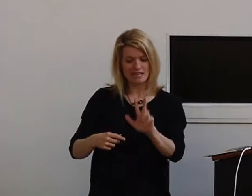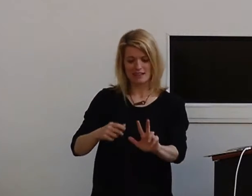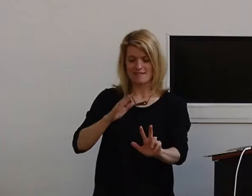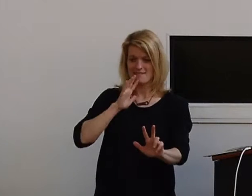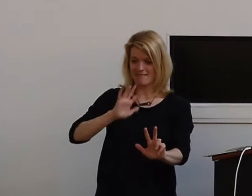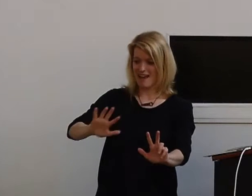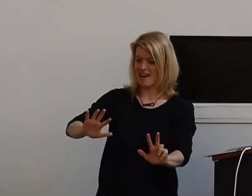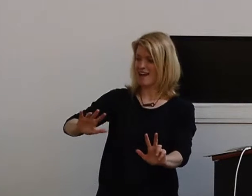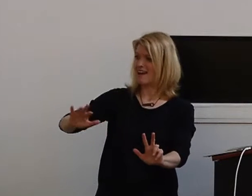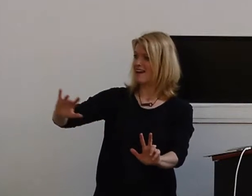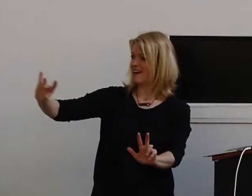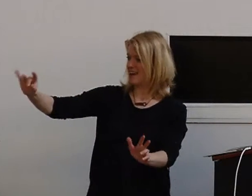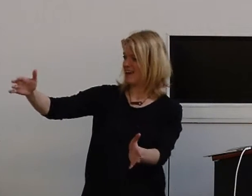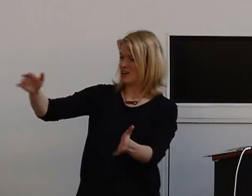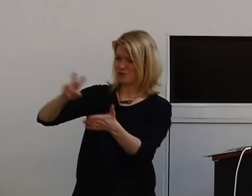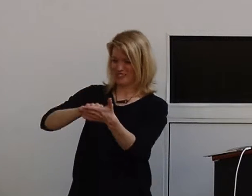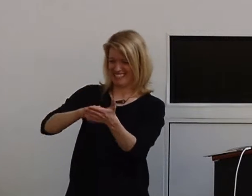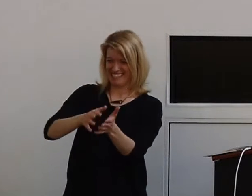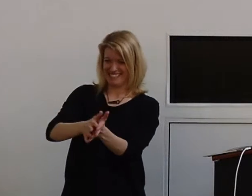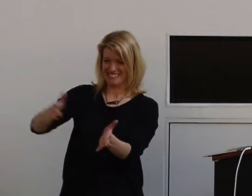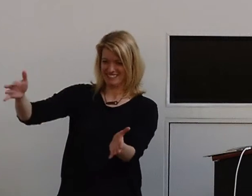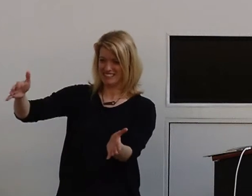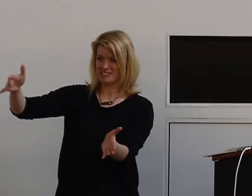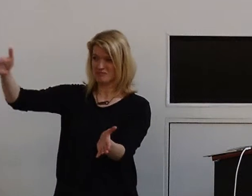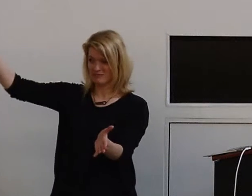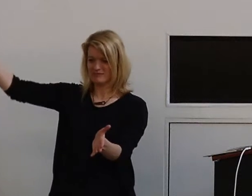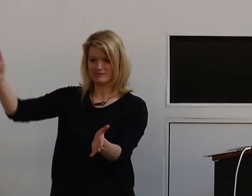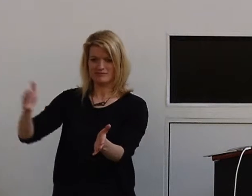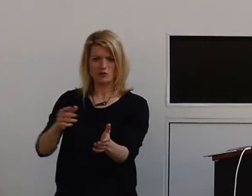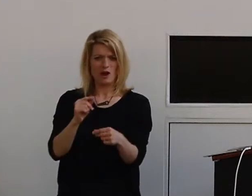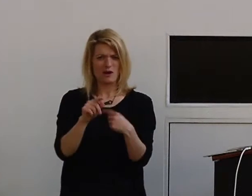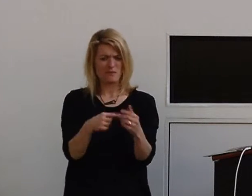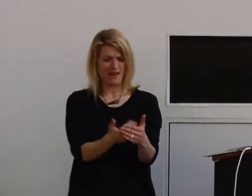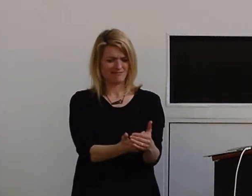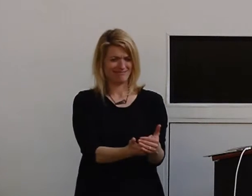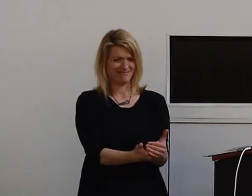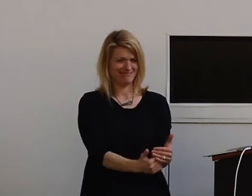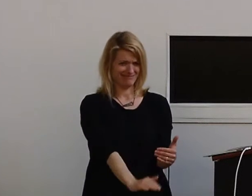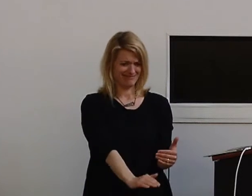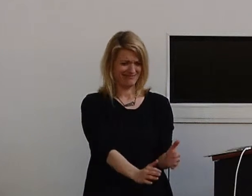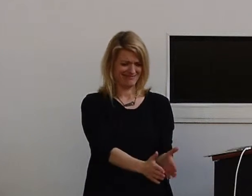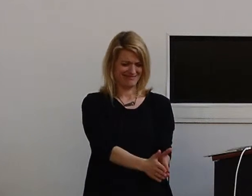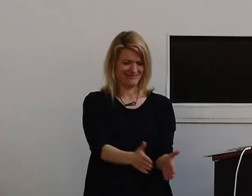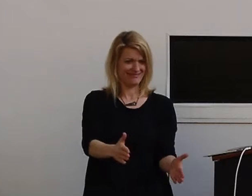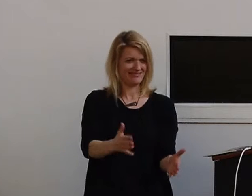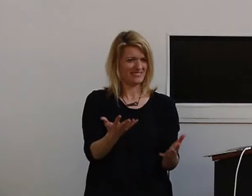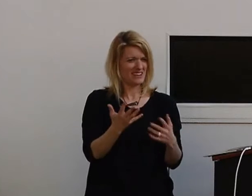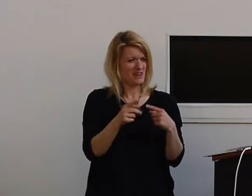I mentioned focusing on reading for ages three to five, and on to eight and beyond. But newborn to